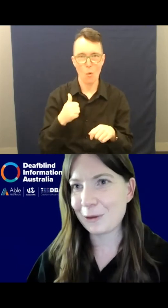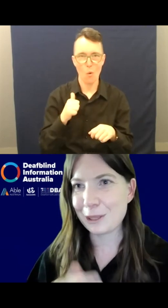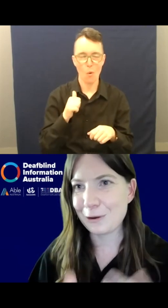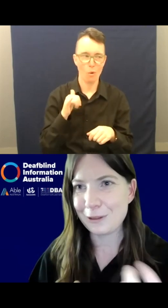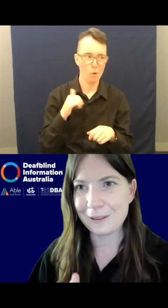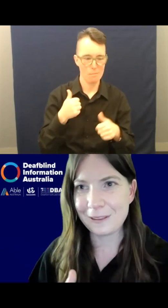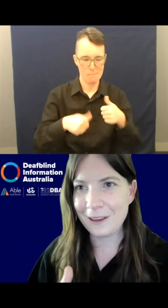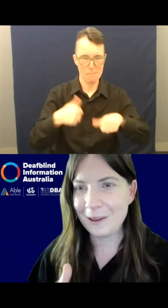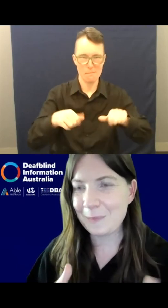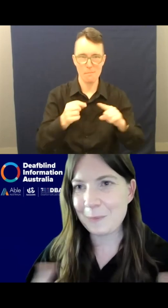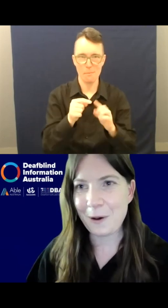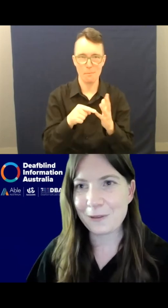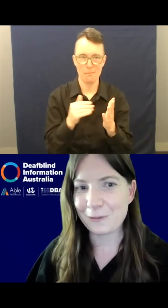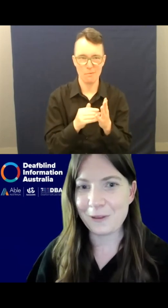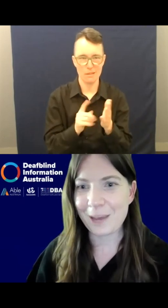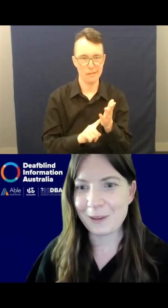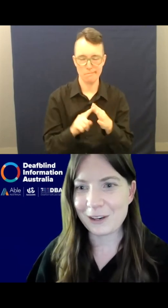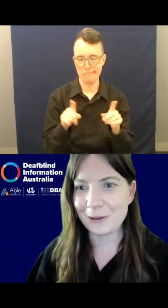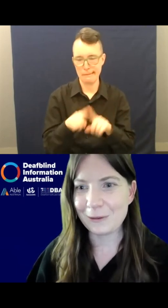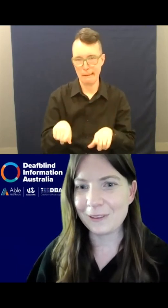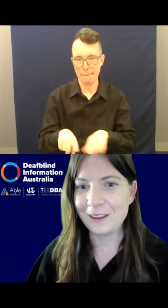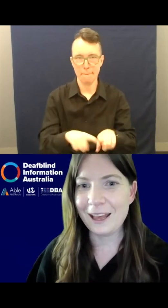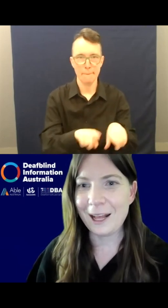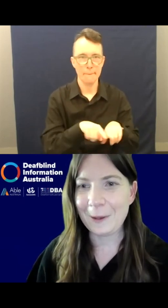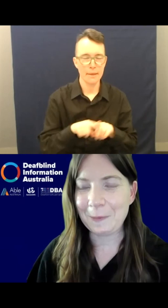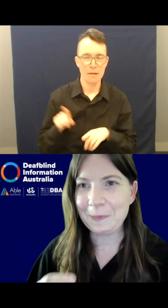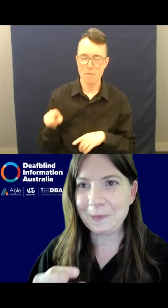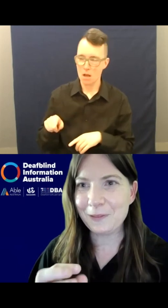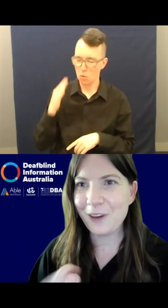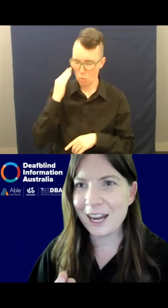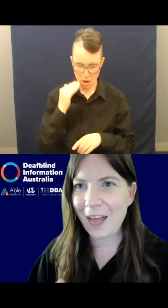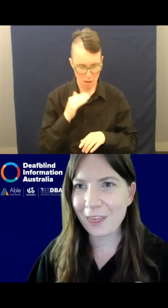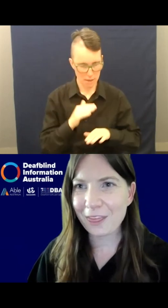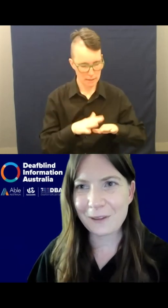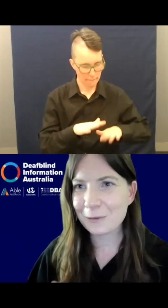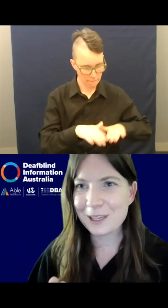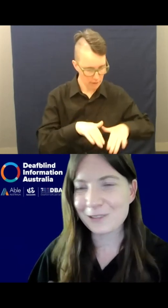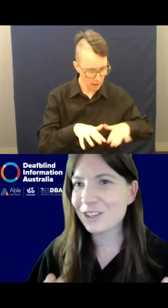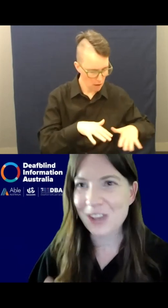through this big box of mosaic materials finding out things could be different shapes.